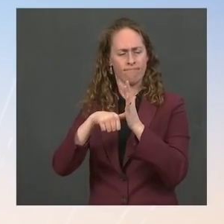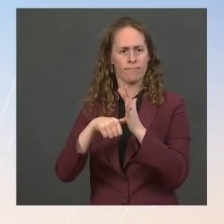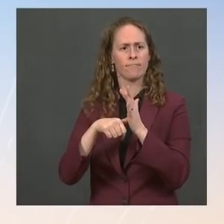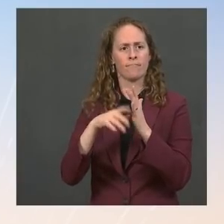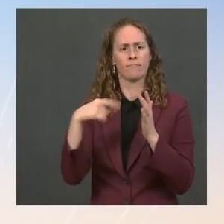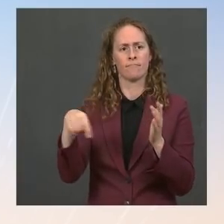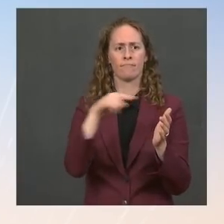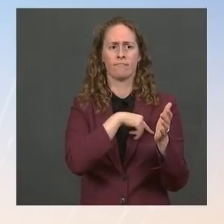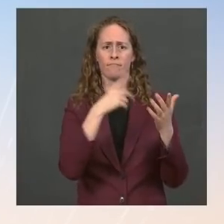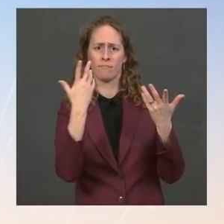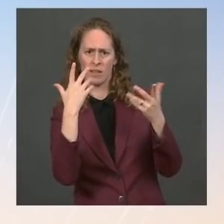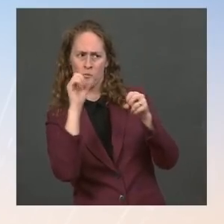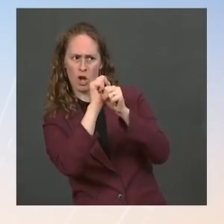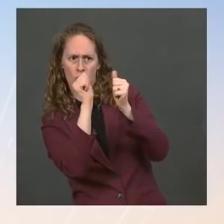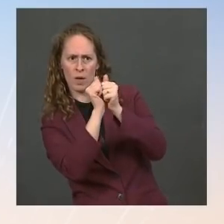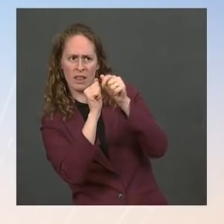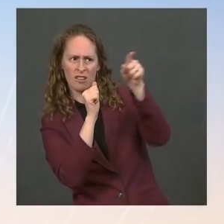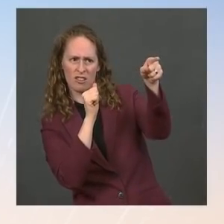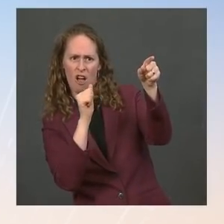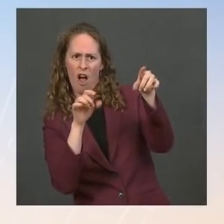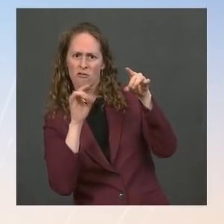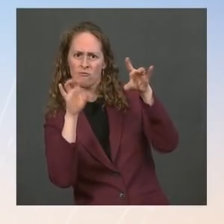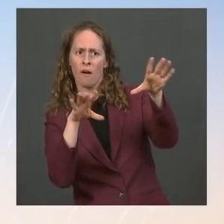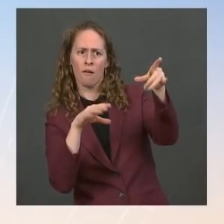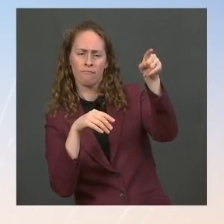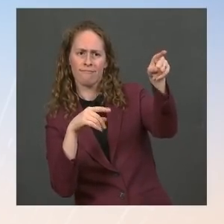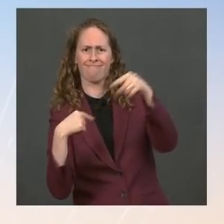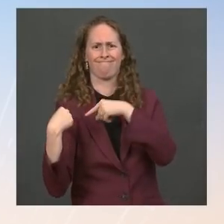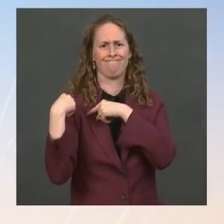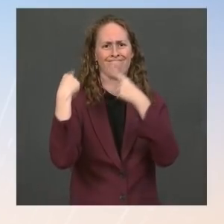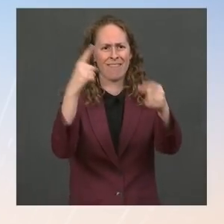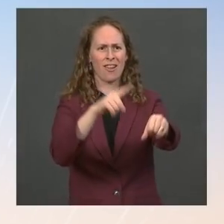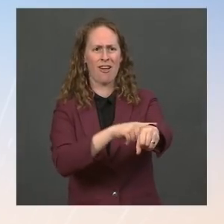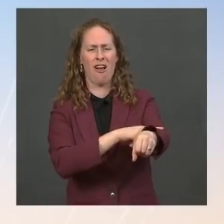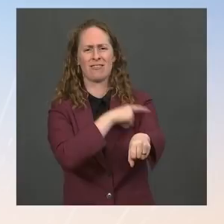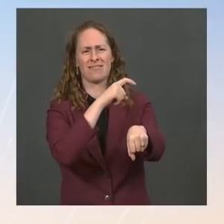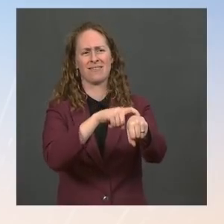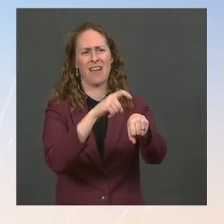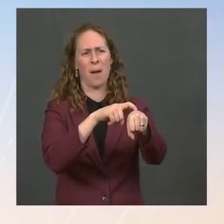that has a long history the -- Australia -- as does the United Kingdom, as does the United States --